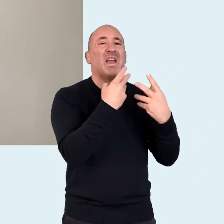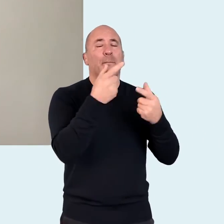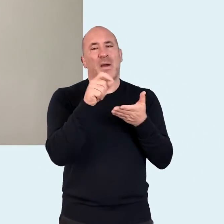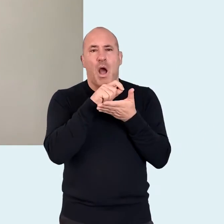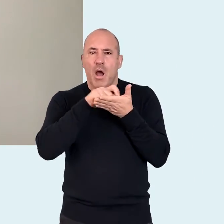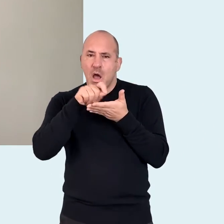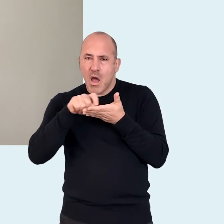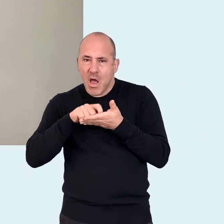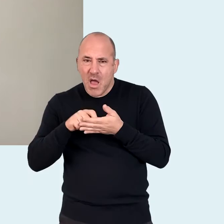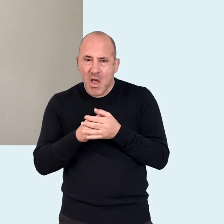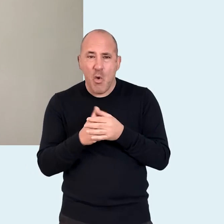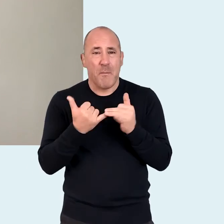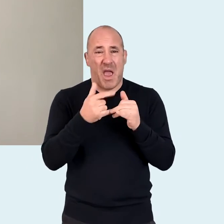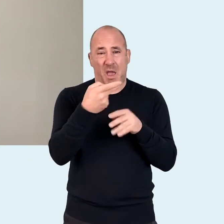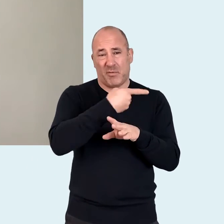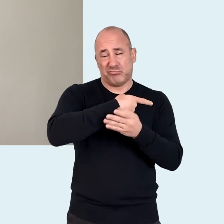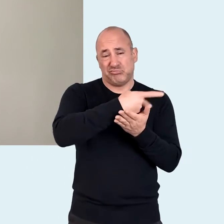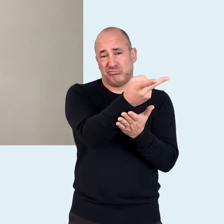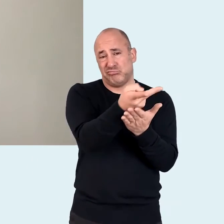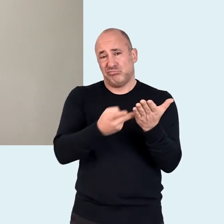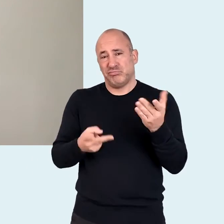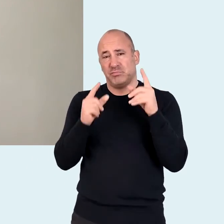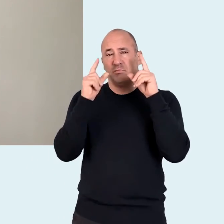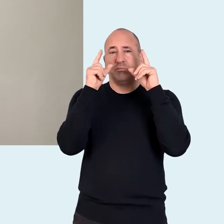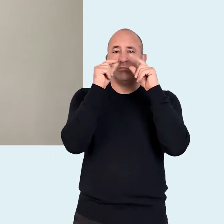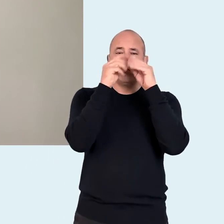choreographer, but you could even just lay on the ground and close your eyes, put your